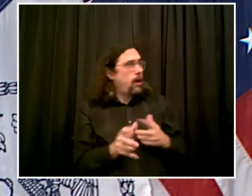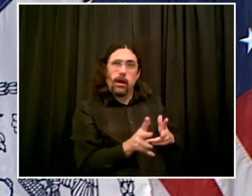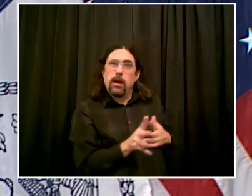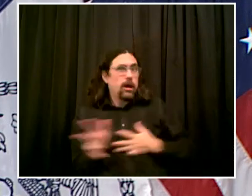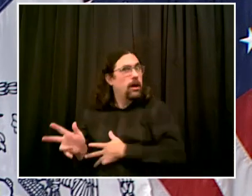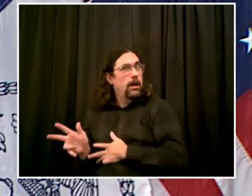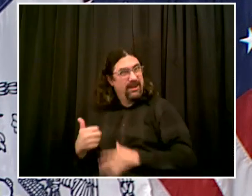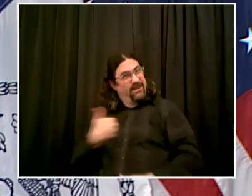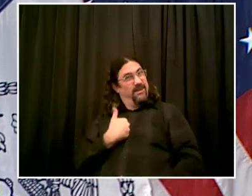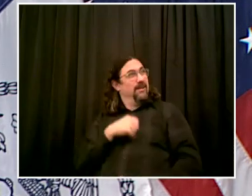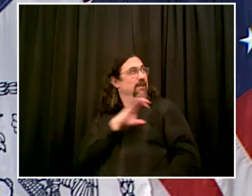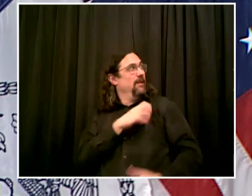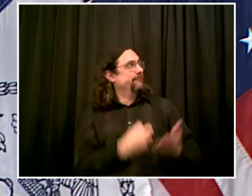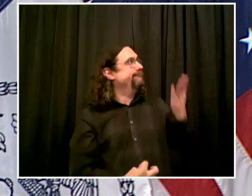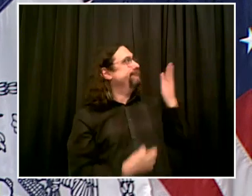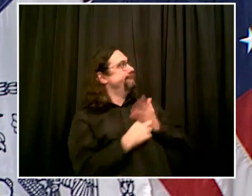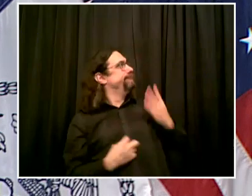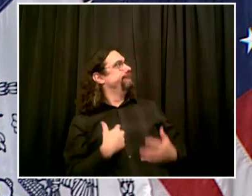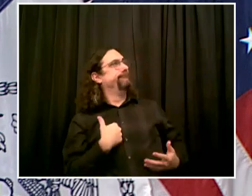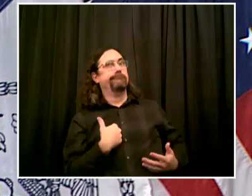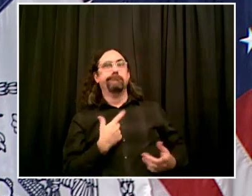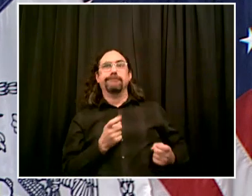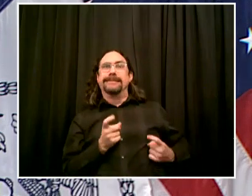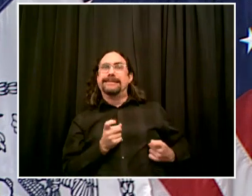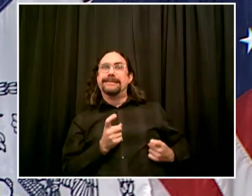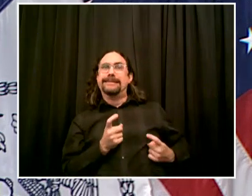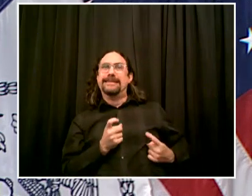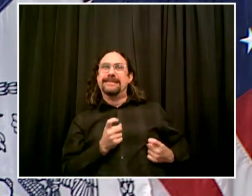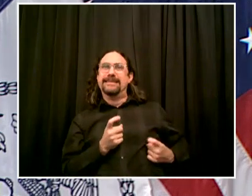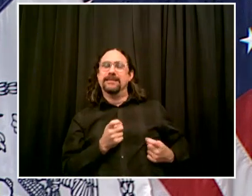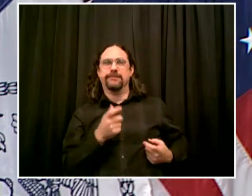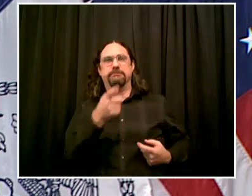OFFICER HAS TO